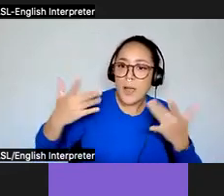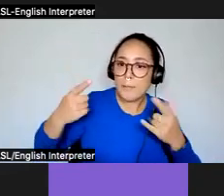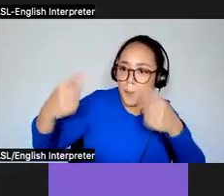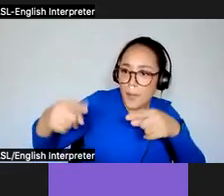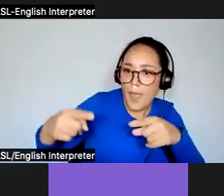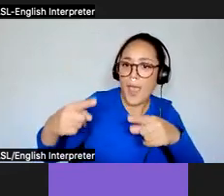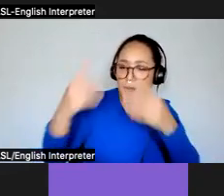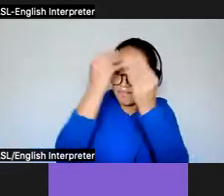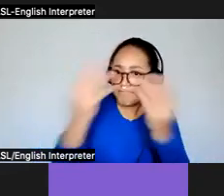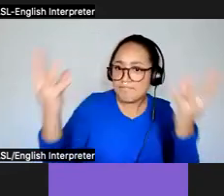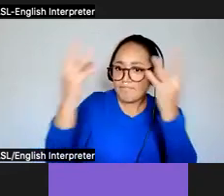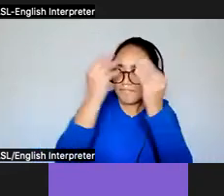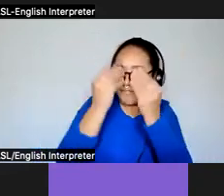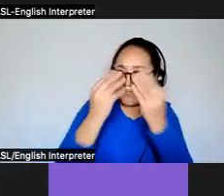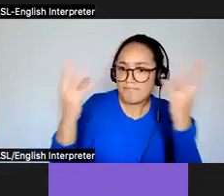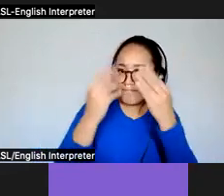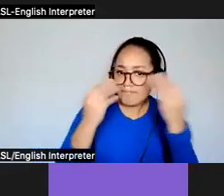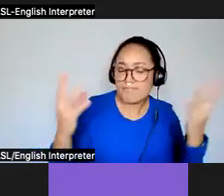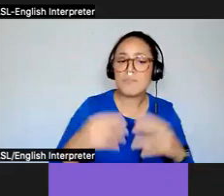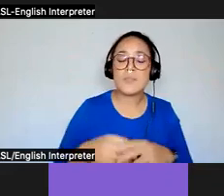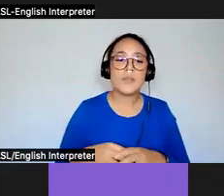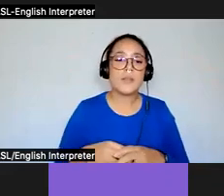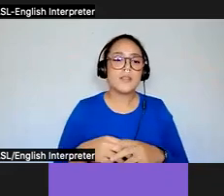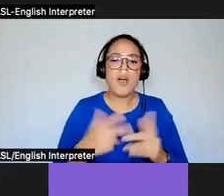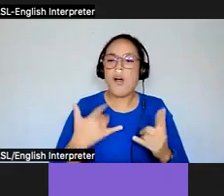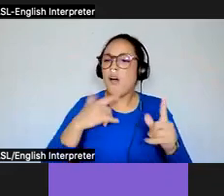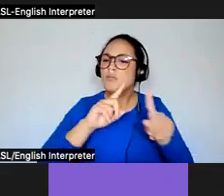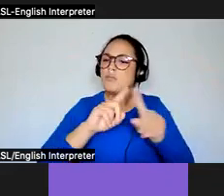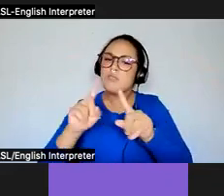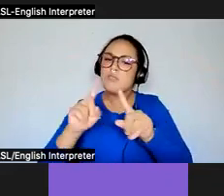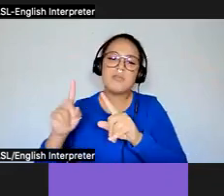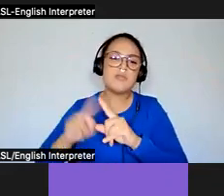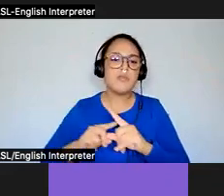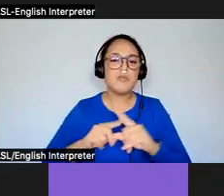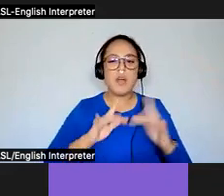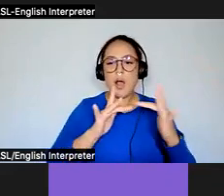And so we do that through a variety of outreach techniques, a marketing campaign.